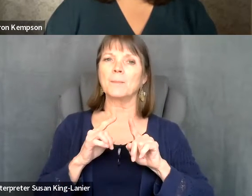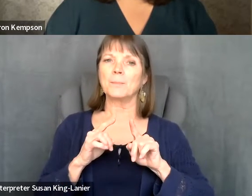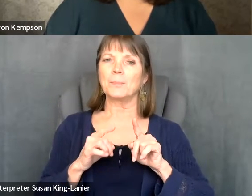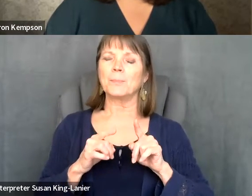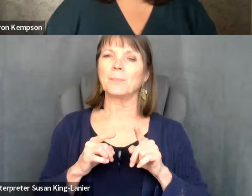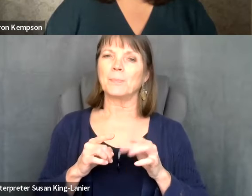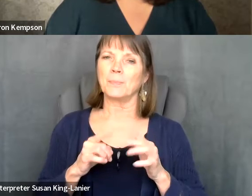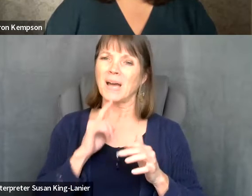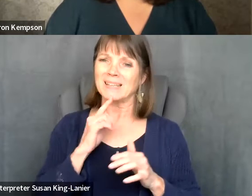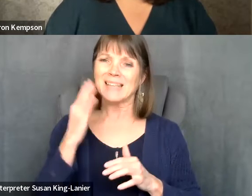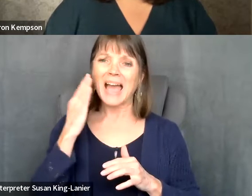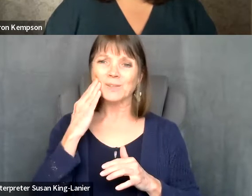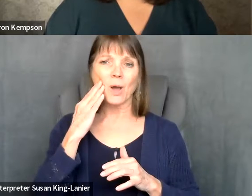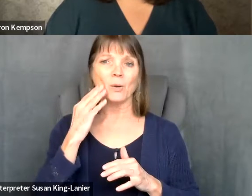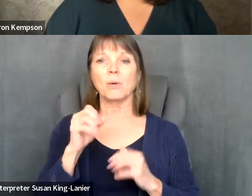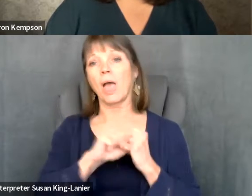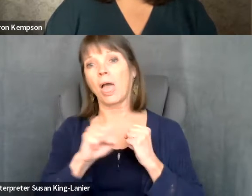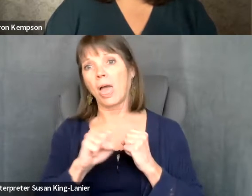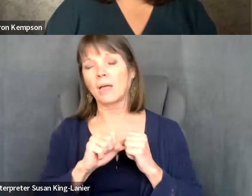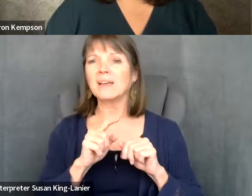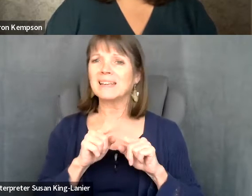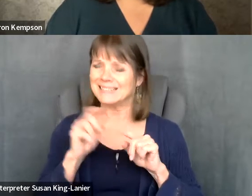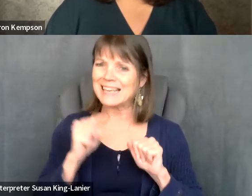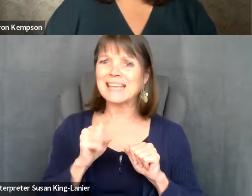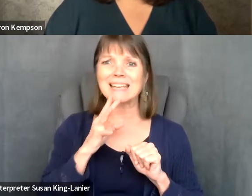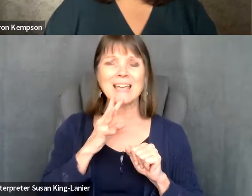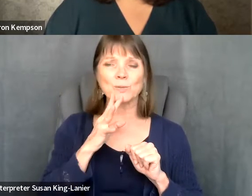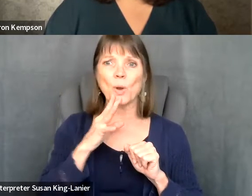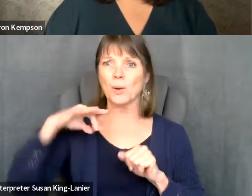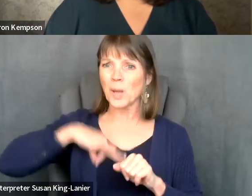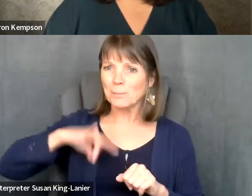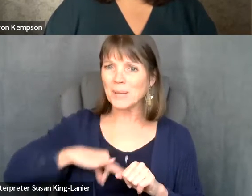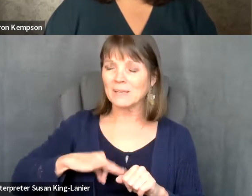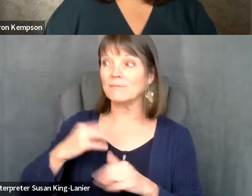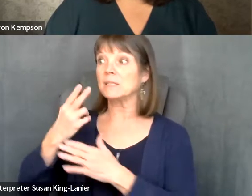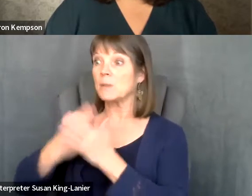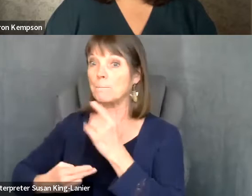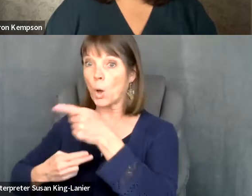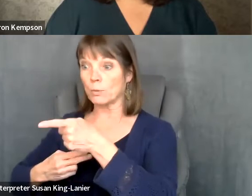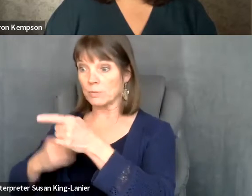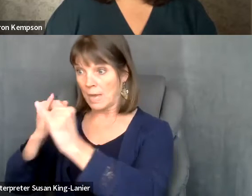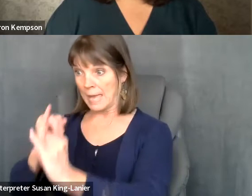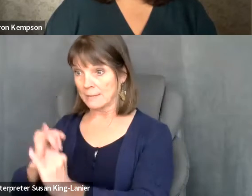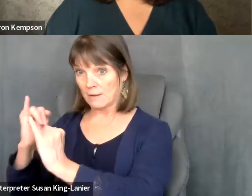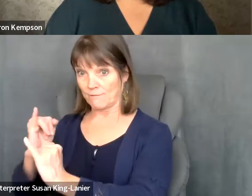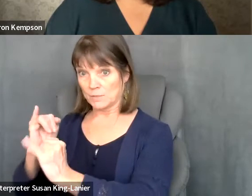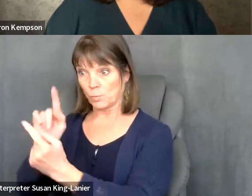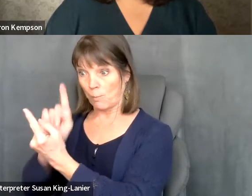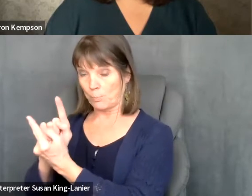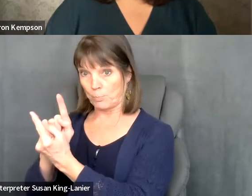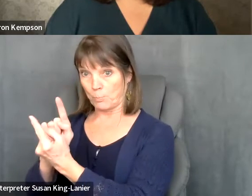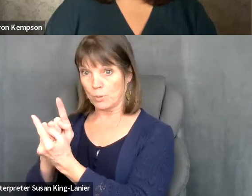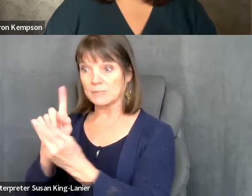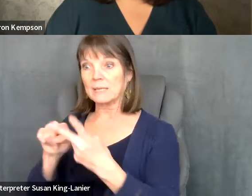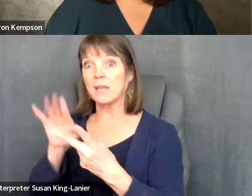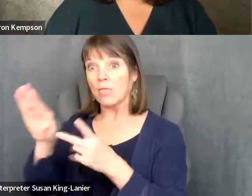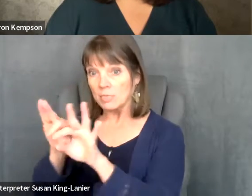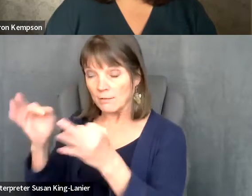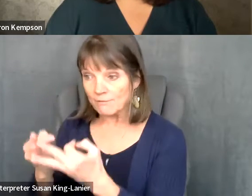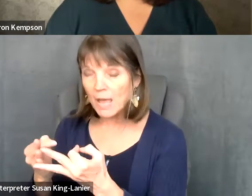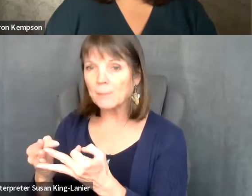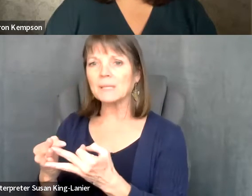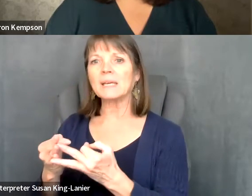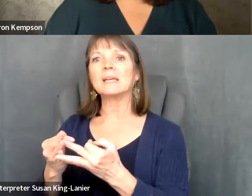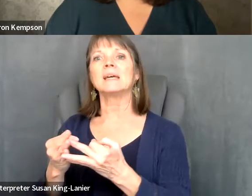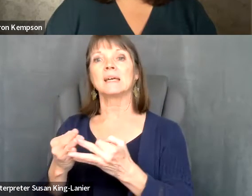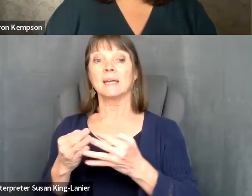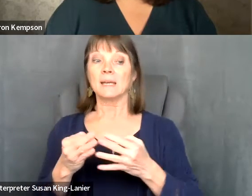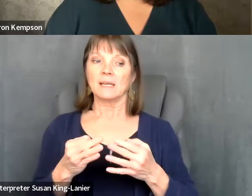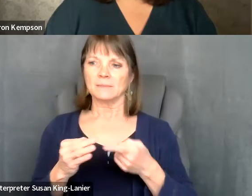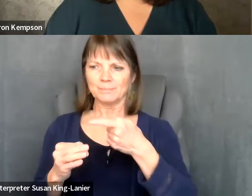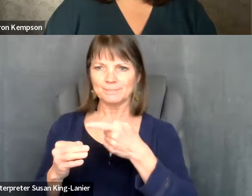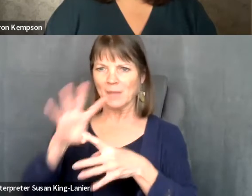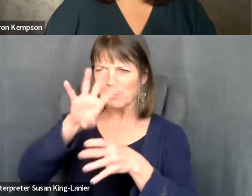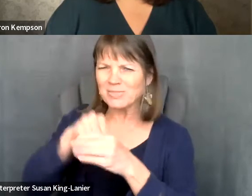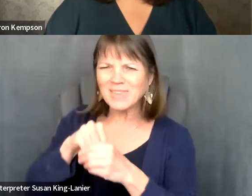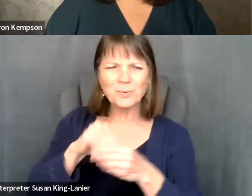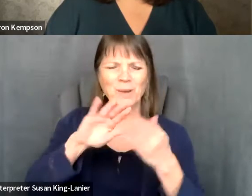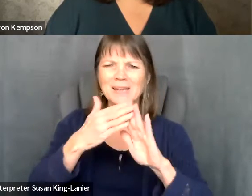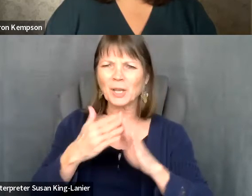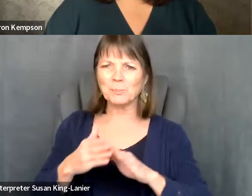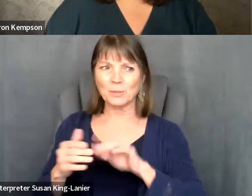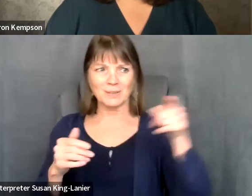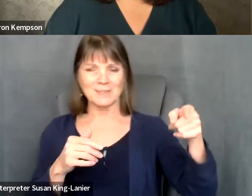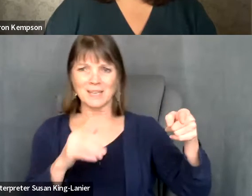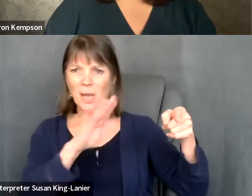Michael Smith: You can just talk all day about how, how beneficial it is both to to the the individual, their family, and like like, I said, because they're part of a community that the the community doesn't seem whole without everybody.